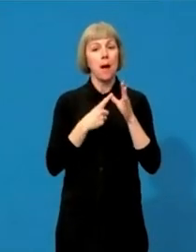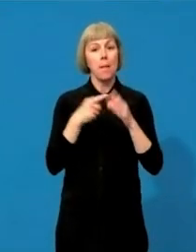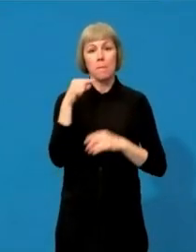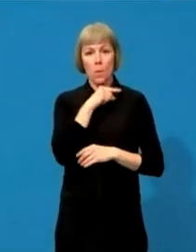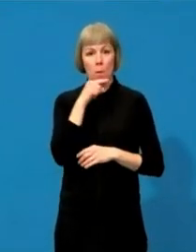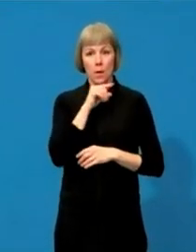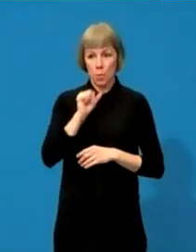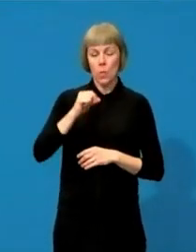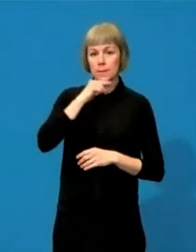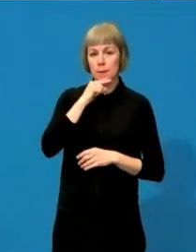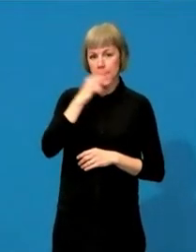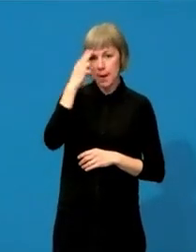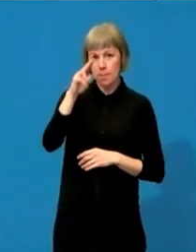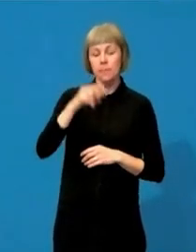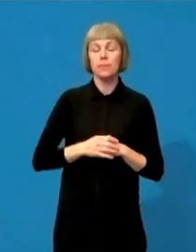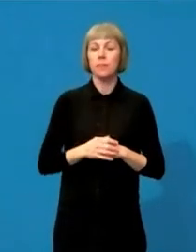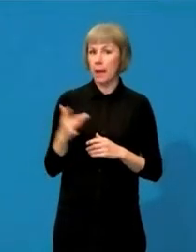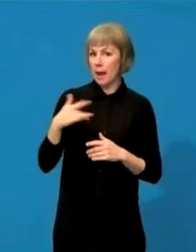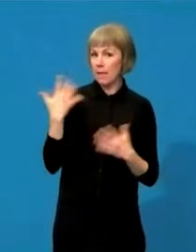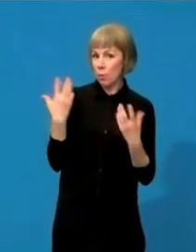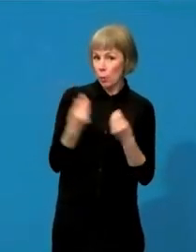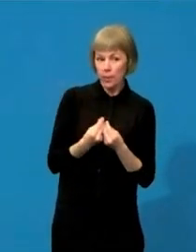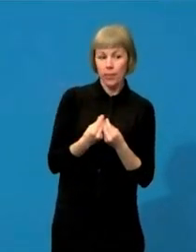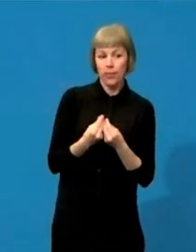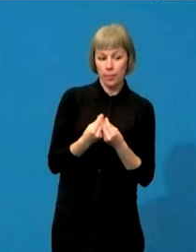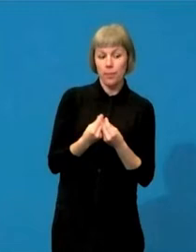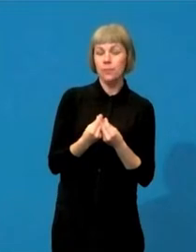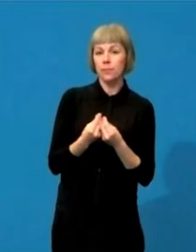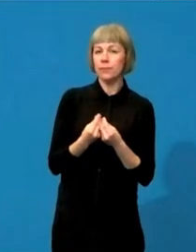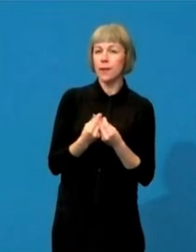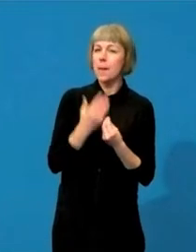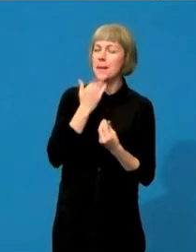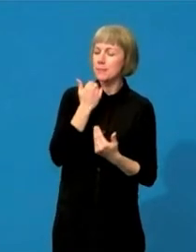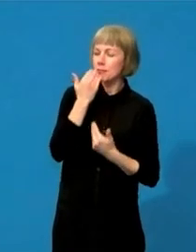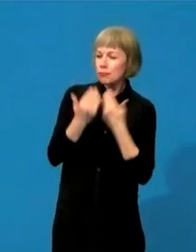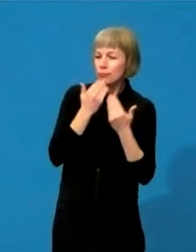you. Can you tell me a little bit about him, the sort of things that he likes to do and